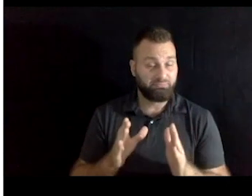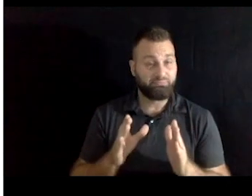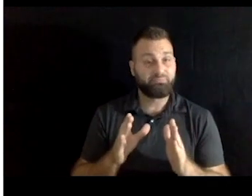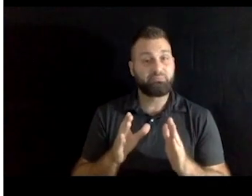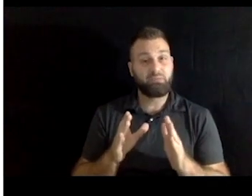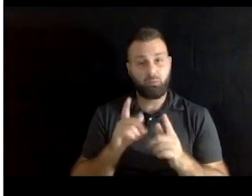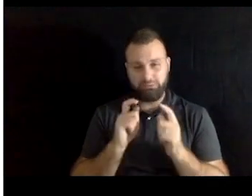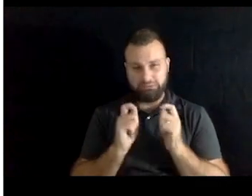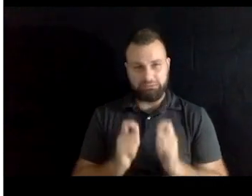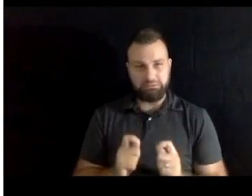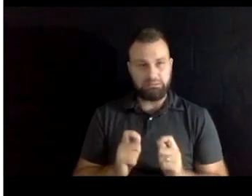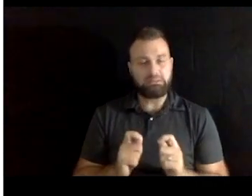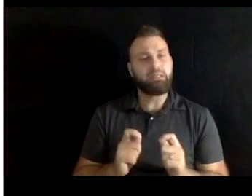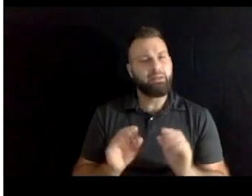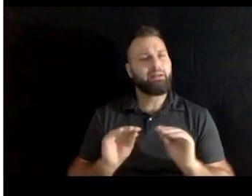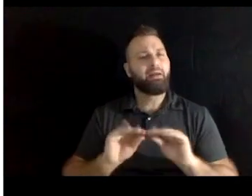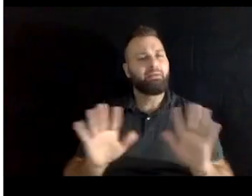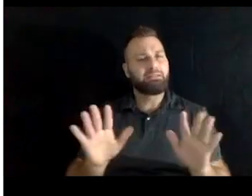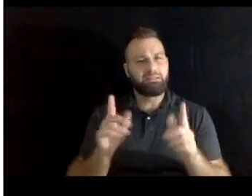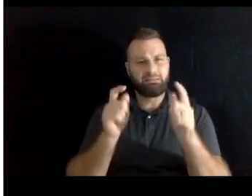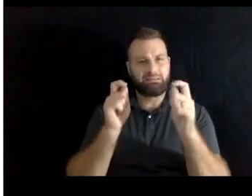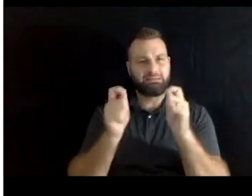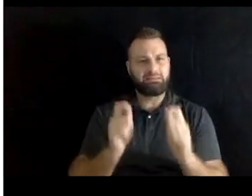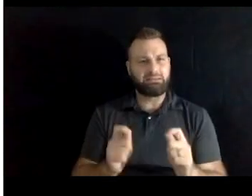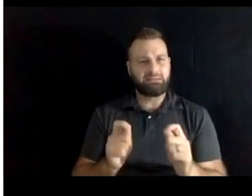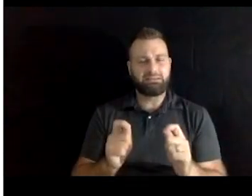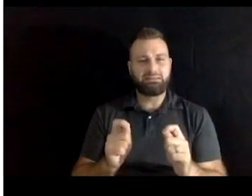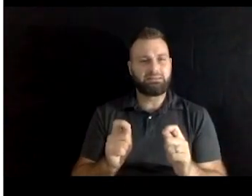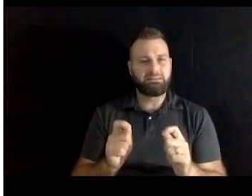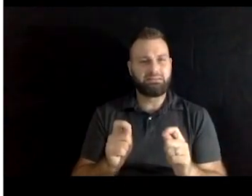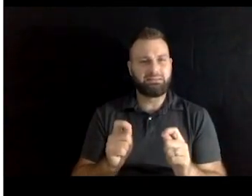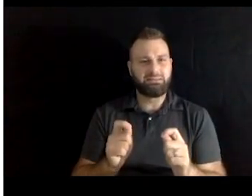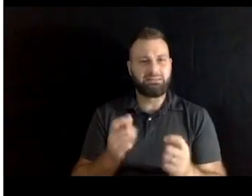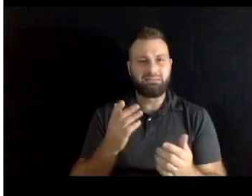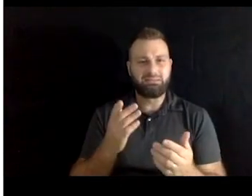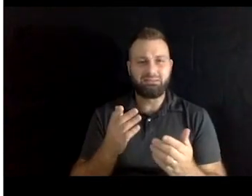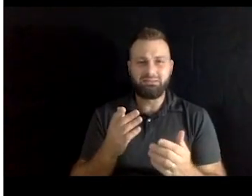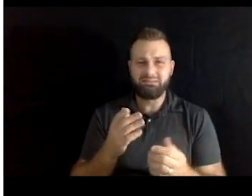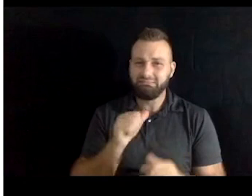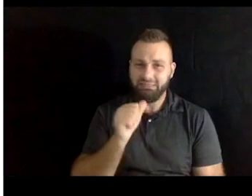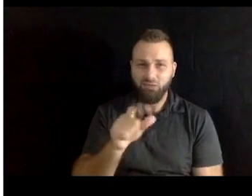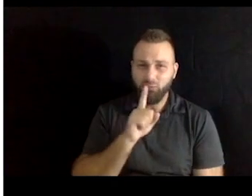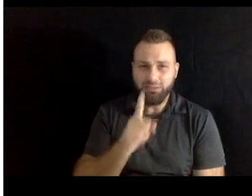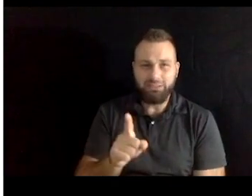reasonable to think that the tweaked version is probably not going to be well understood either.